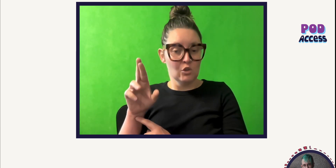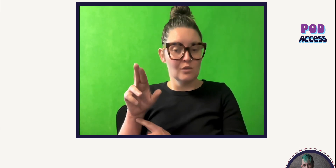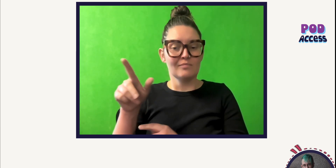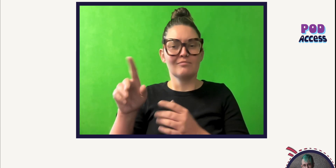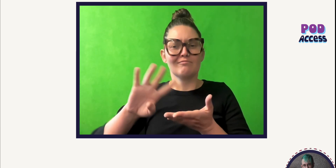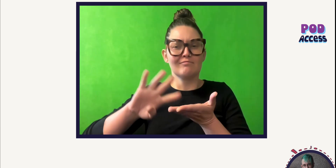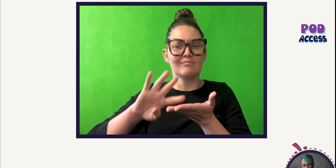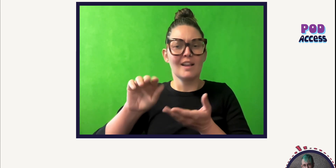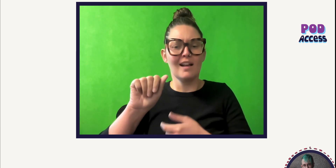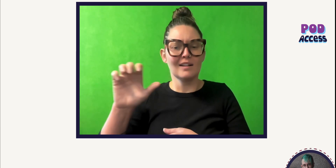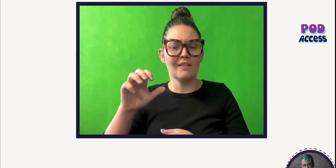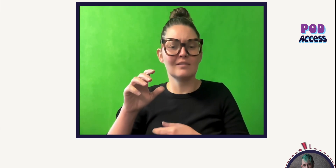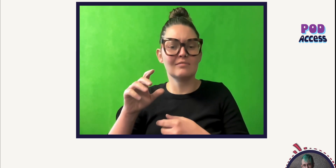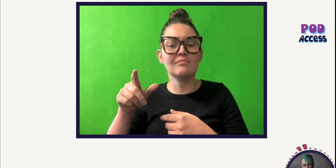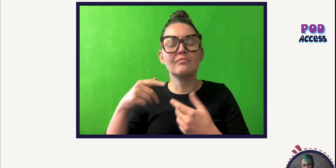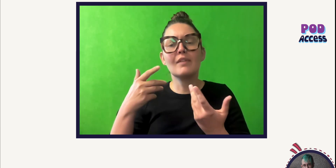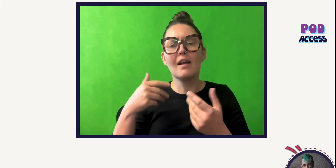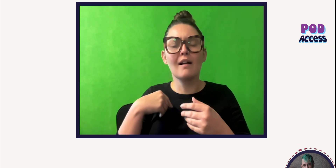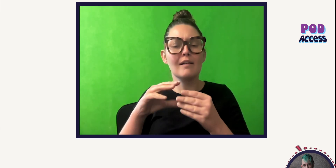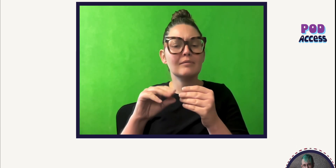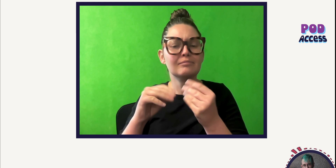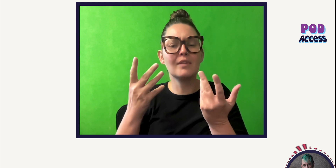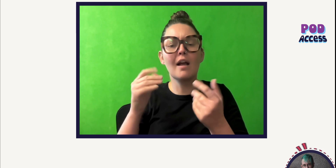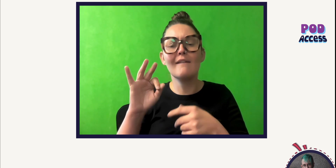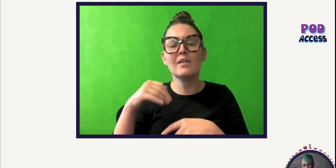ENDEVER*: [via AAC device] The time we started out, we were the only podcast I knew of